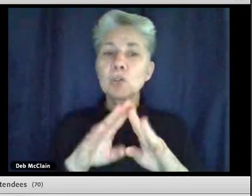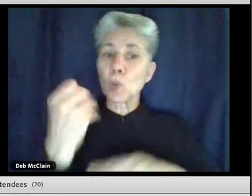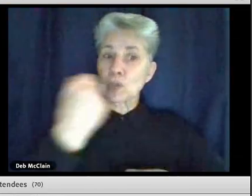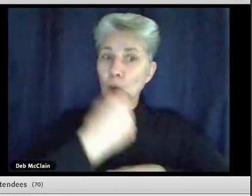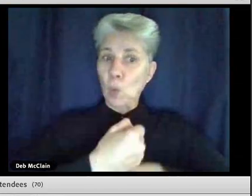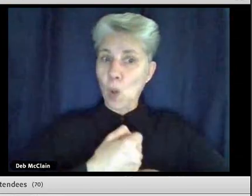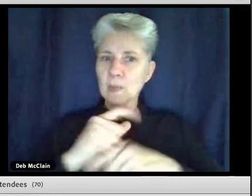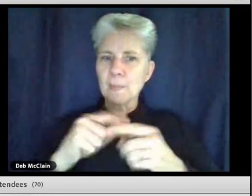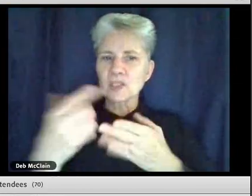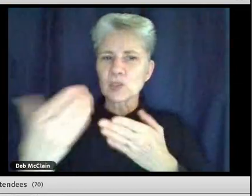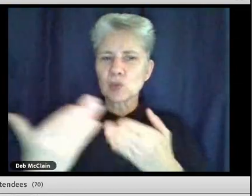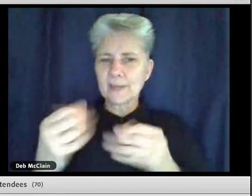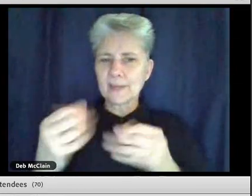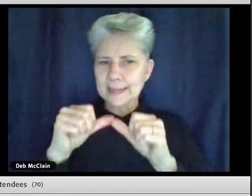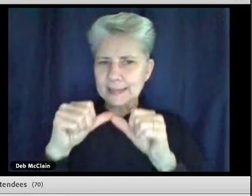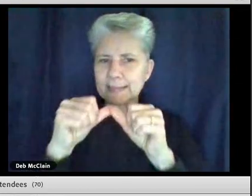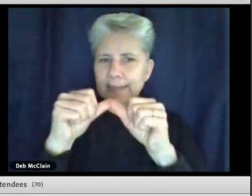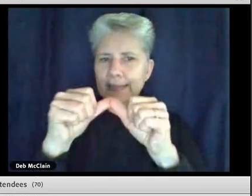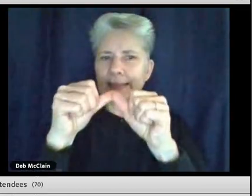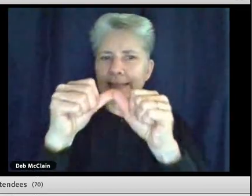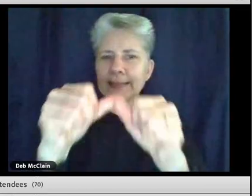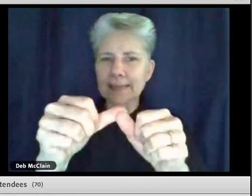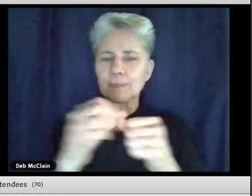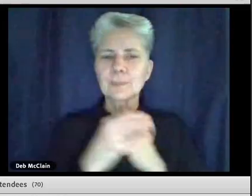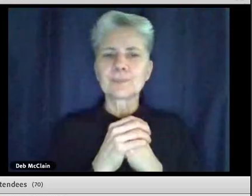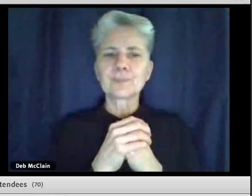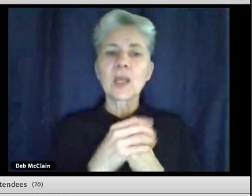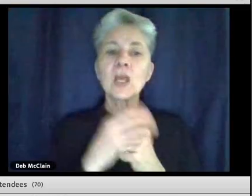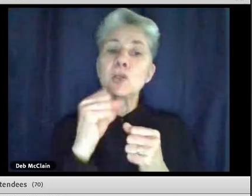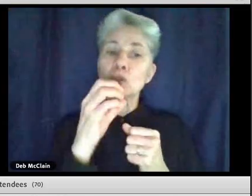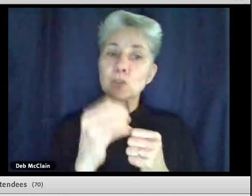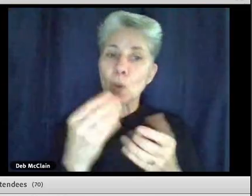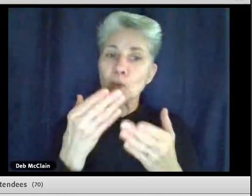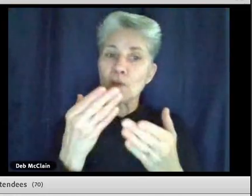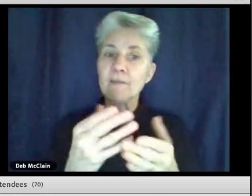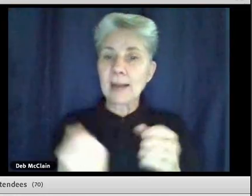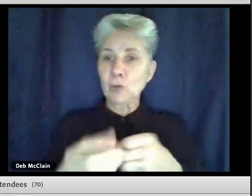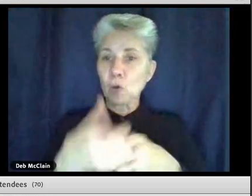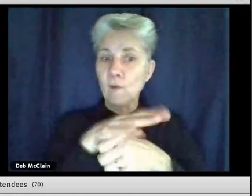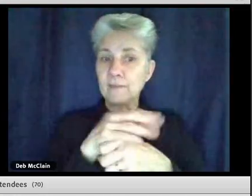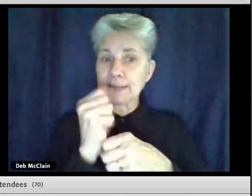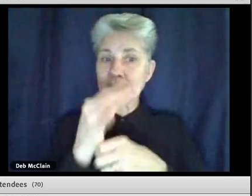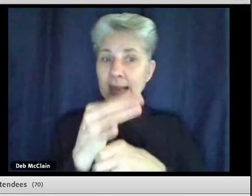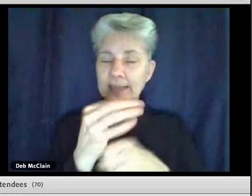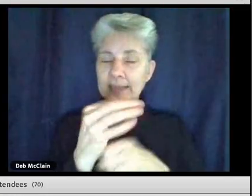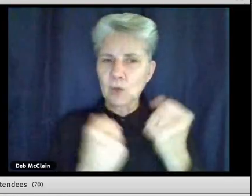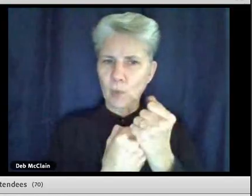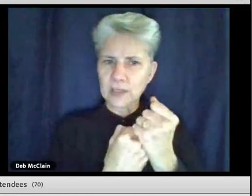"Our doors are closed, but our services" -- sorry, "continue," so they've provided COVID-19 resources,